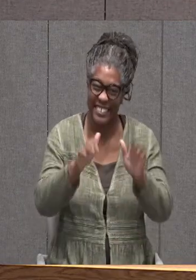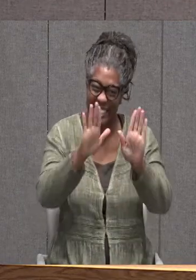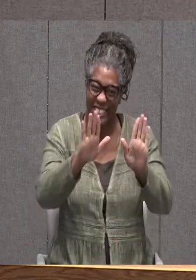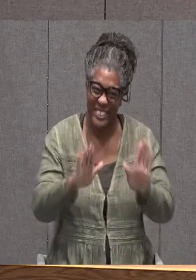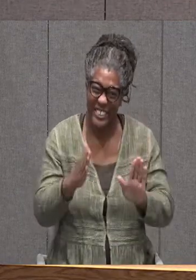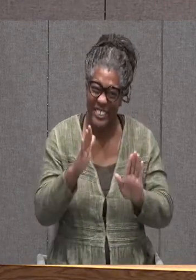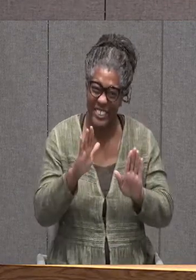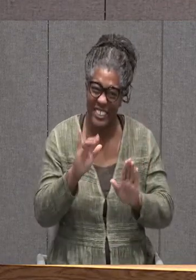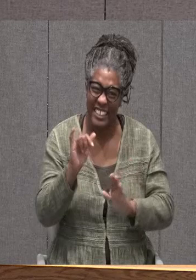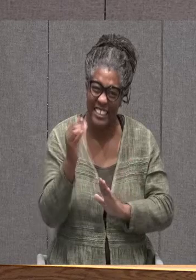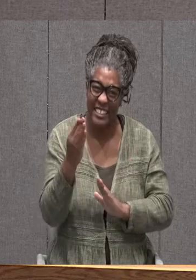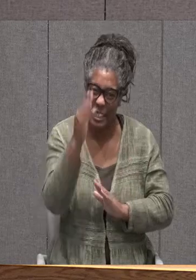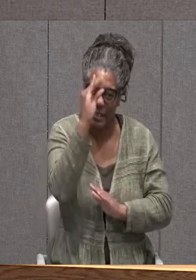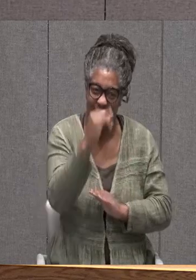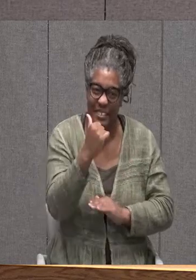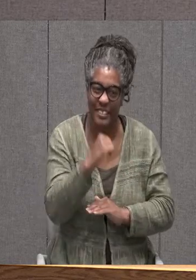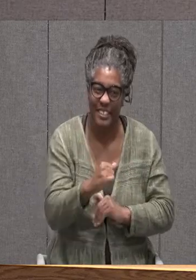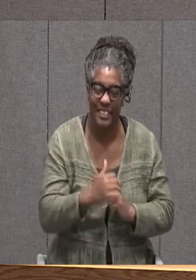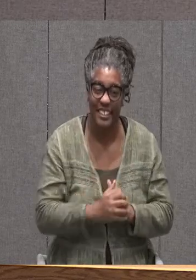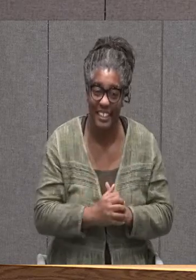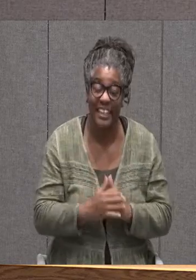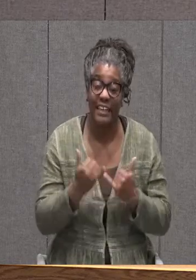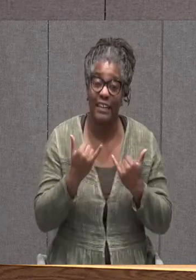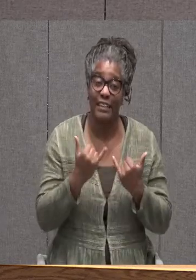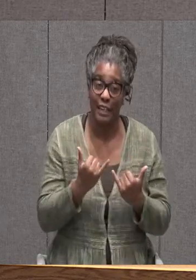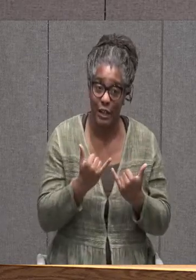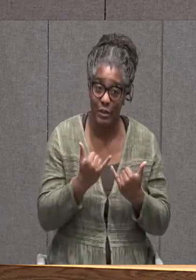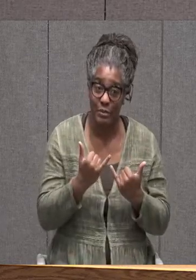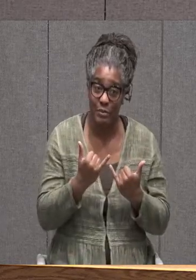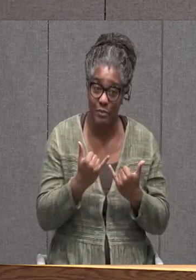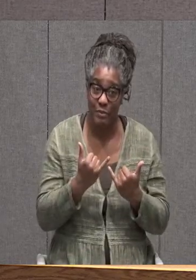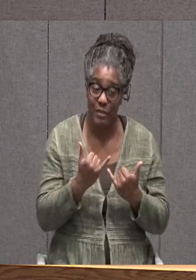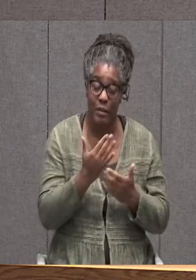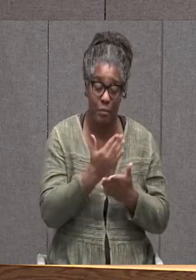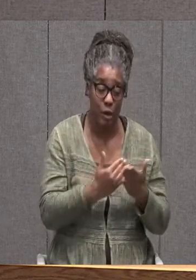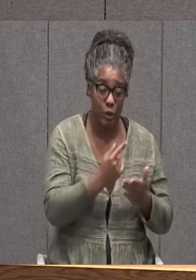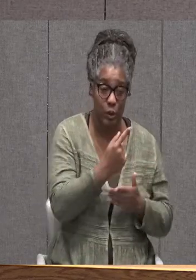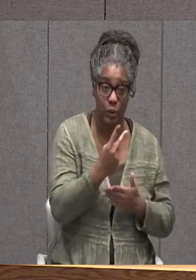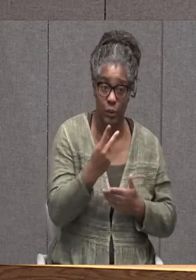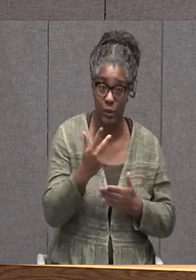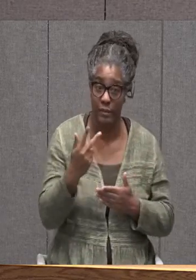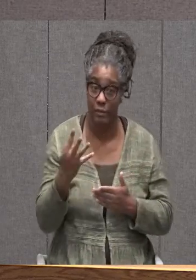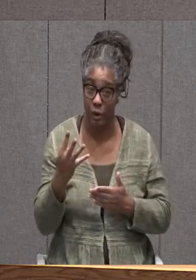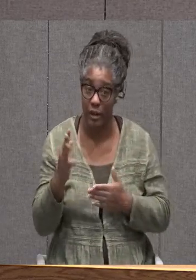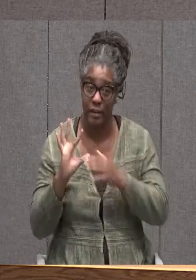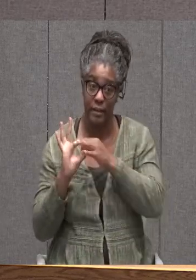So lets put that together, parts one through four, and when we're done with part four,